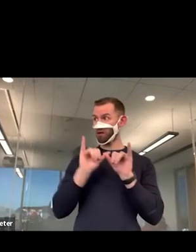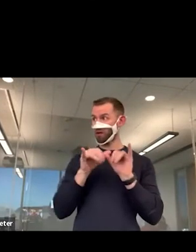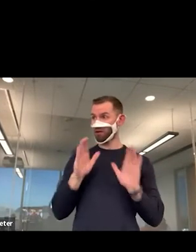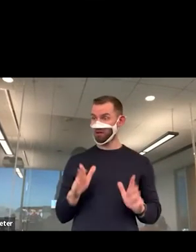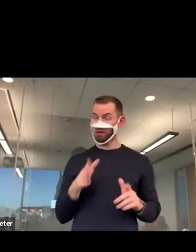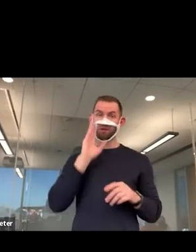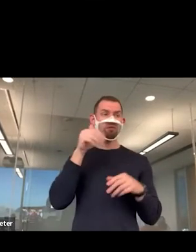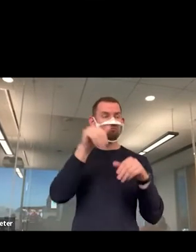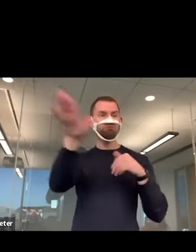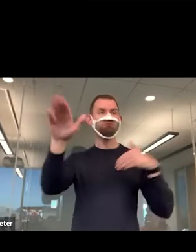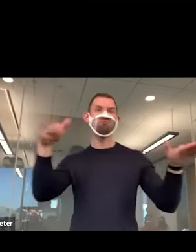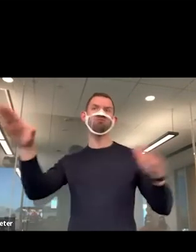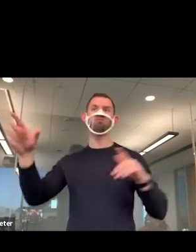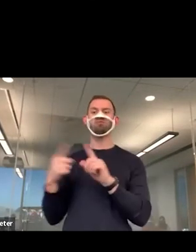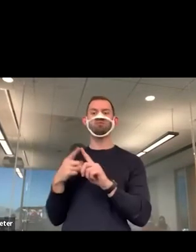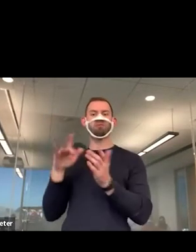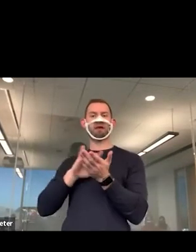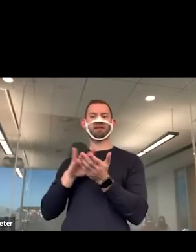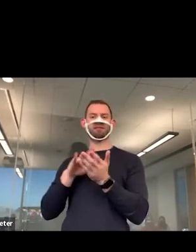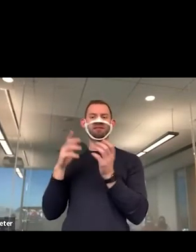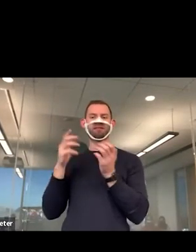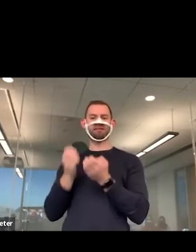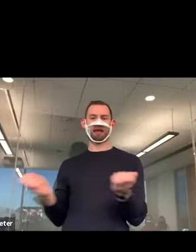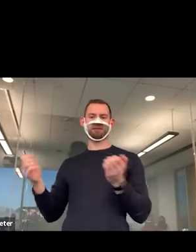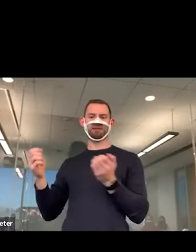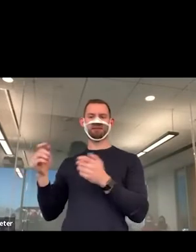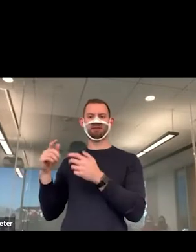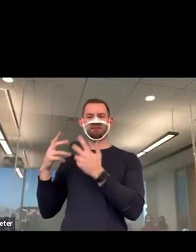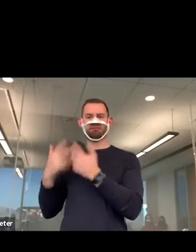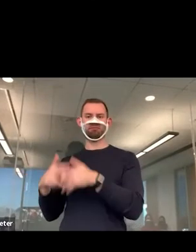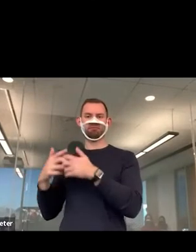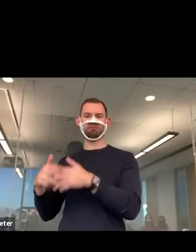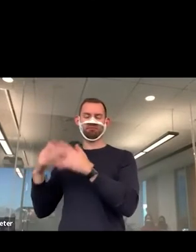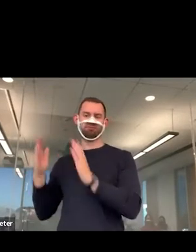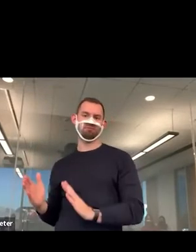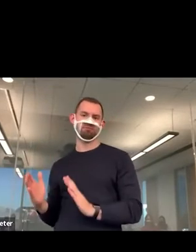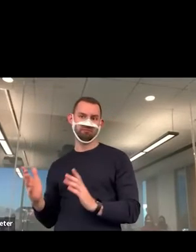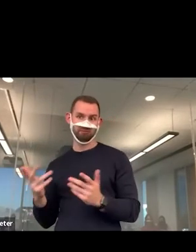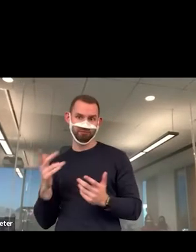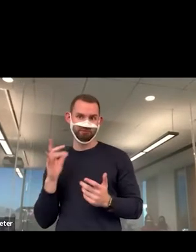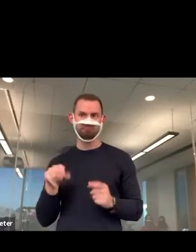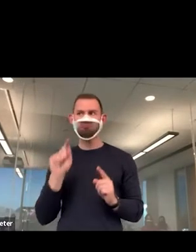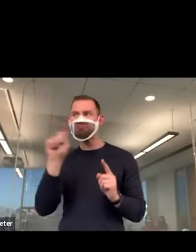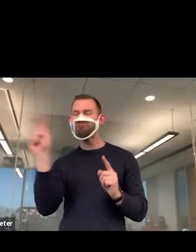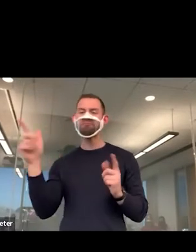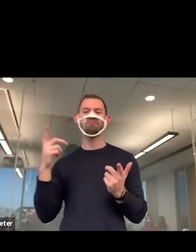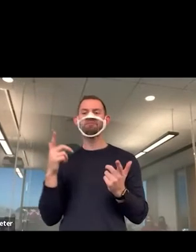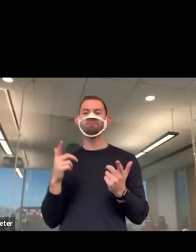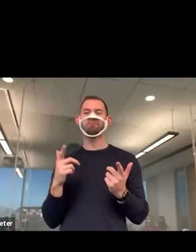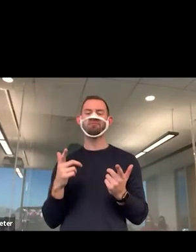and because we're sending out investigators but a lot of times they don't understand the engineering